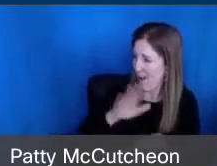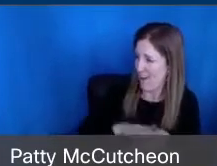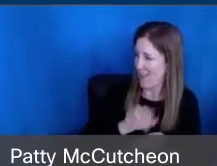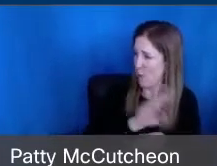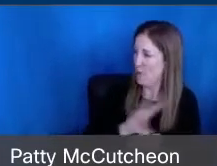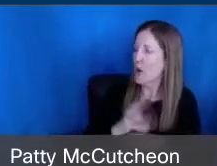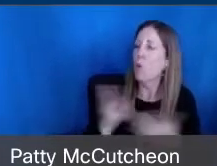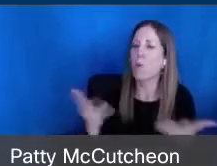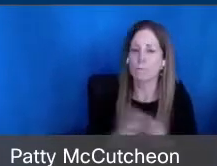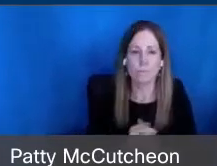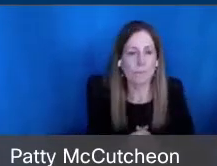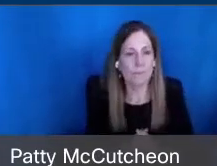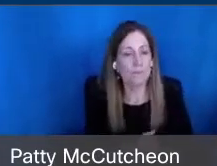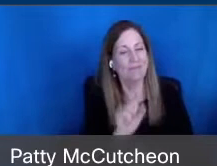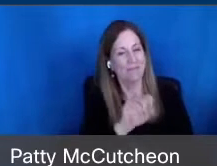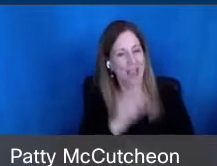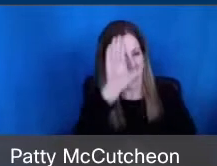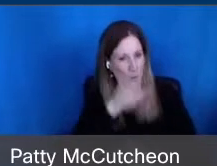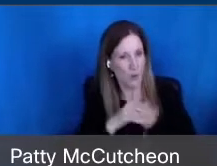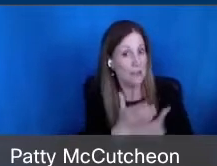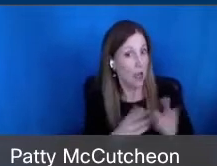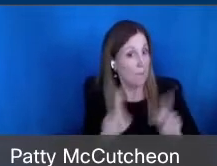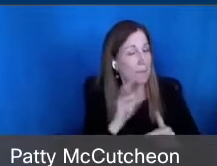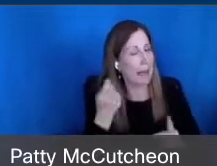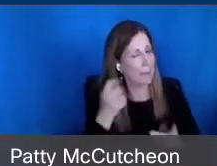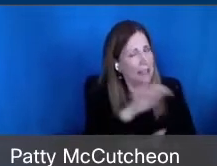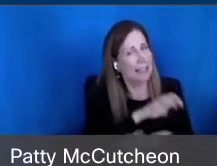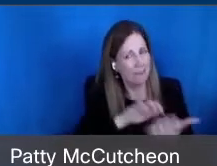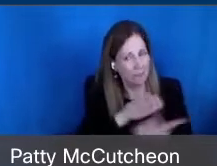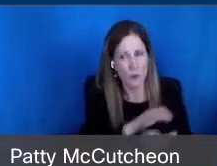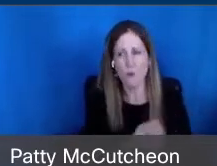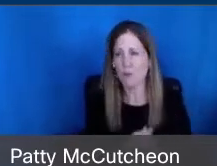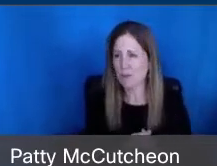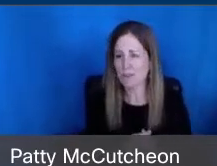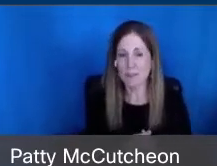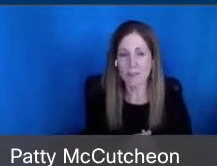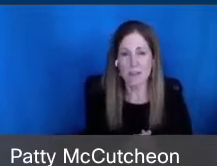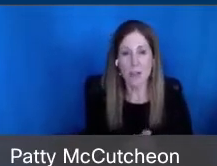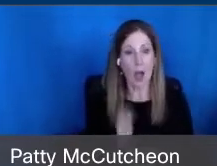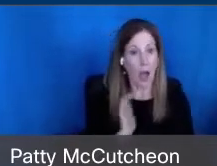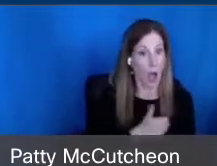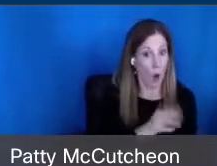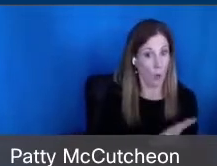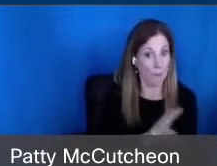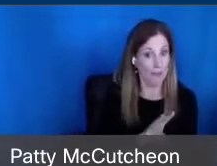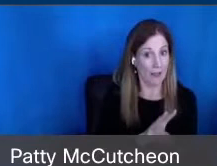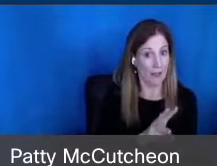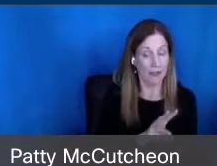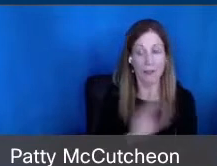[Christine] Sure, so I know that some people have gotten a little confused about, like, what's on our website versus what's on the governor's office site.